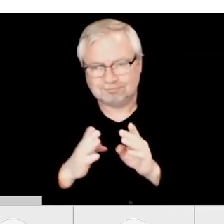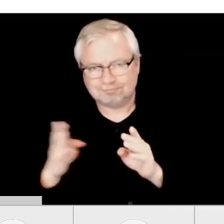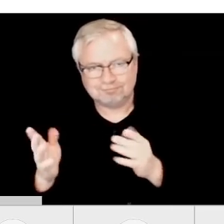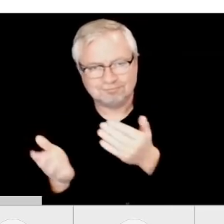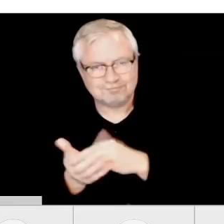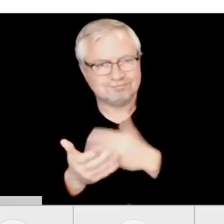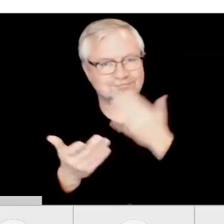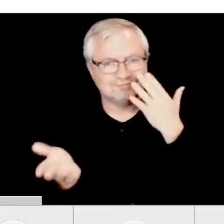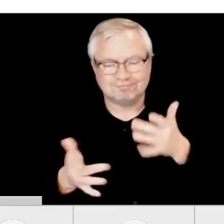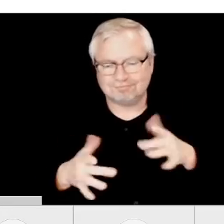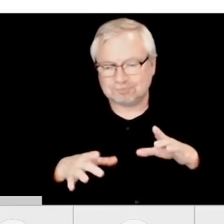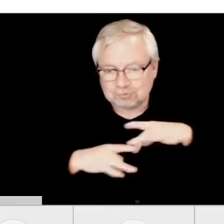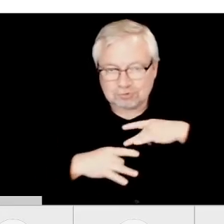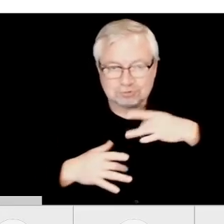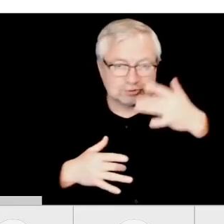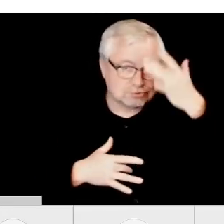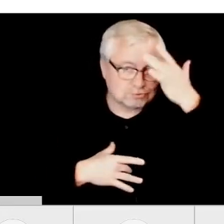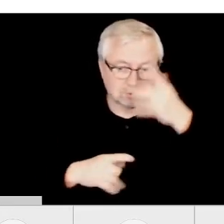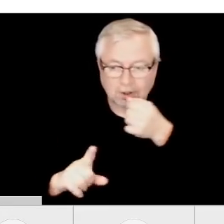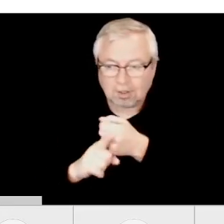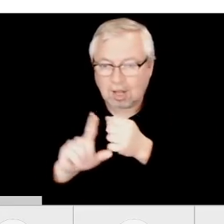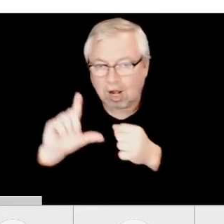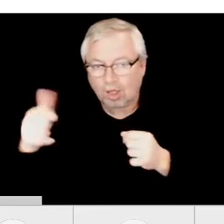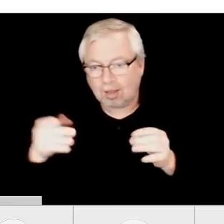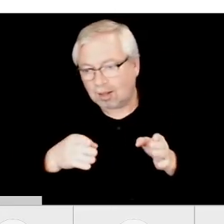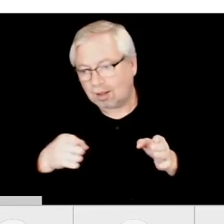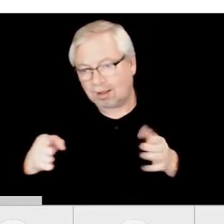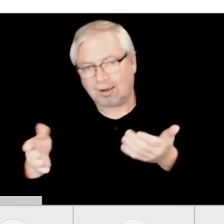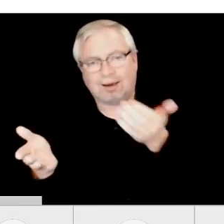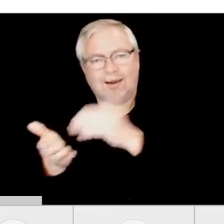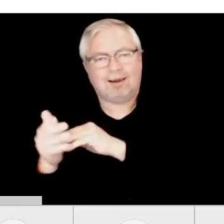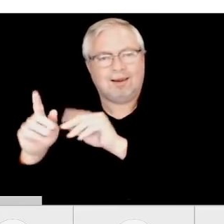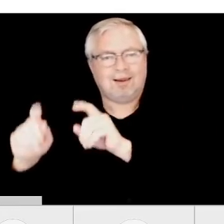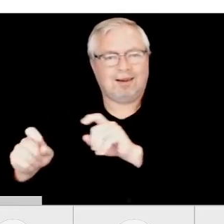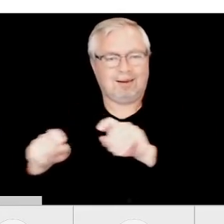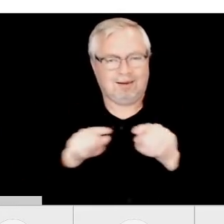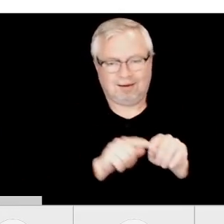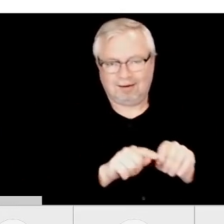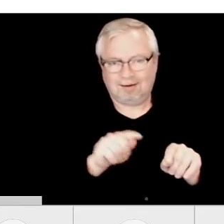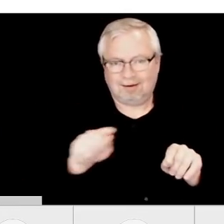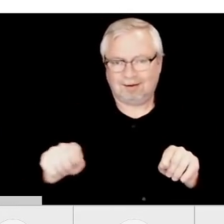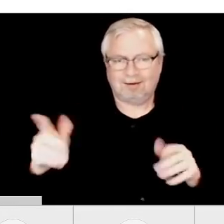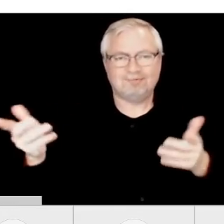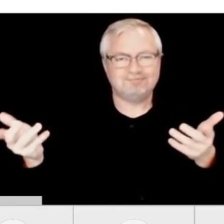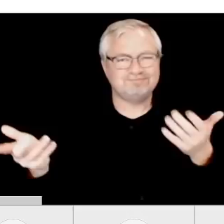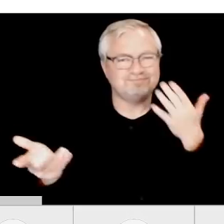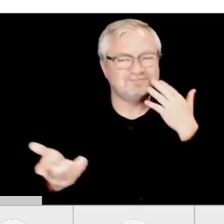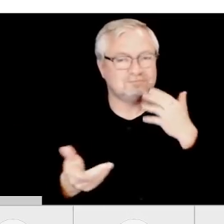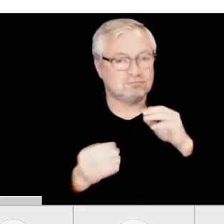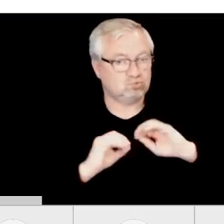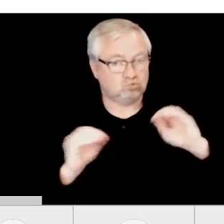in time or even during the course of the current exposure. They just may not be symptomatic yet.